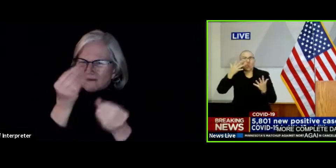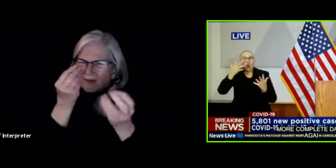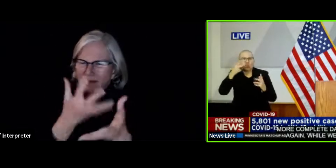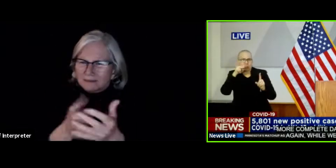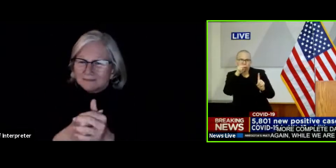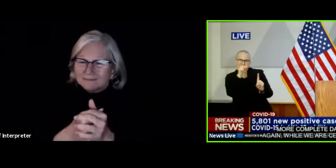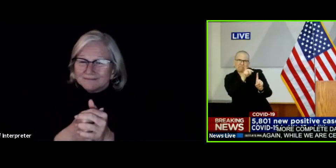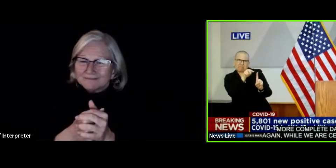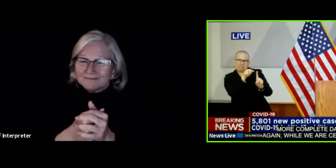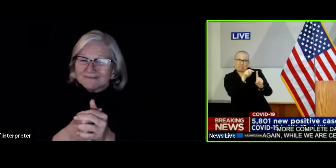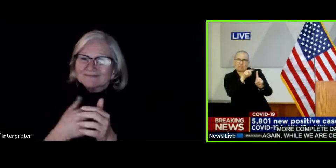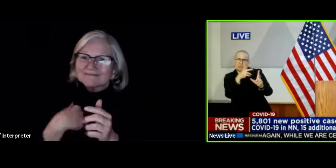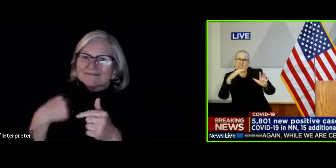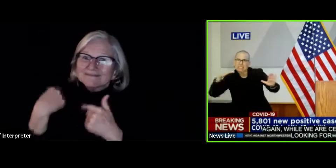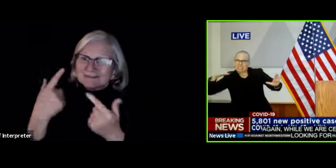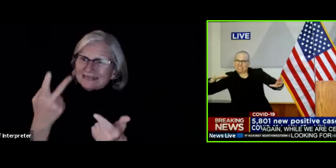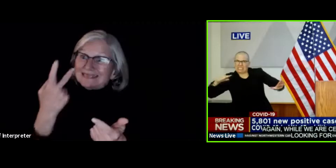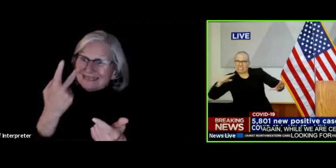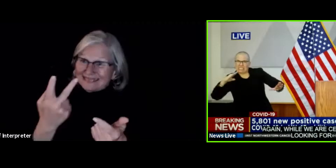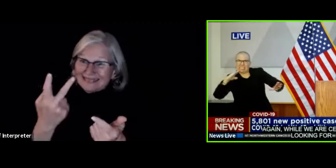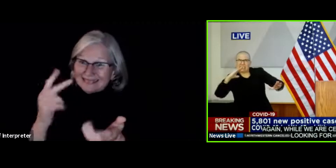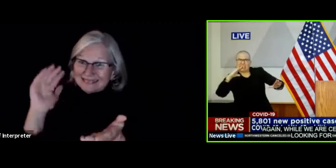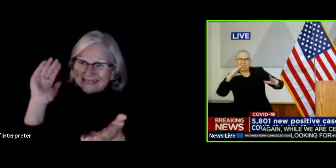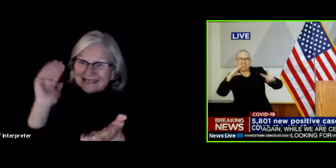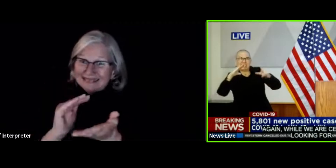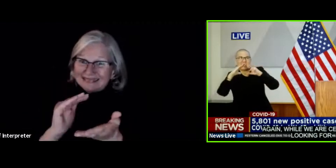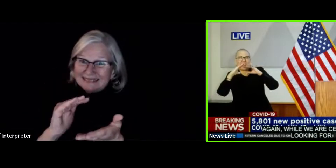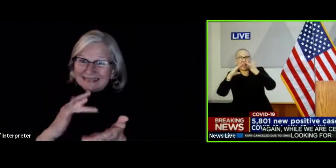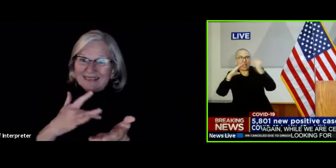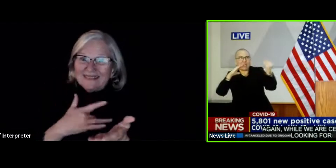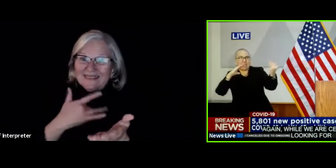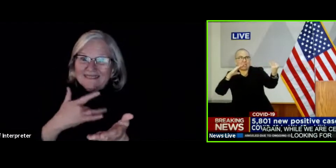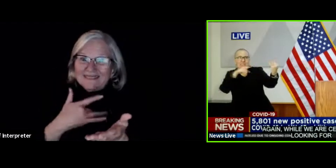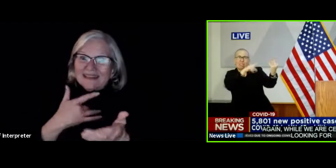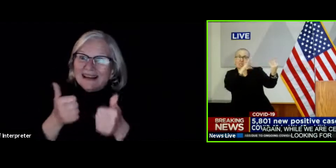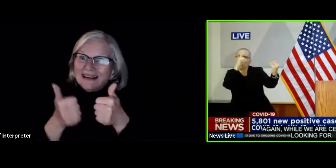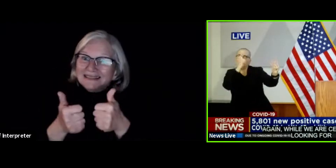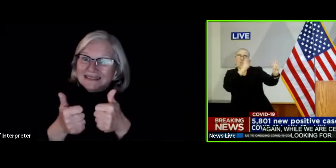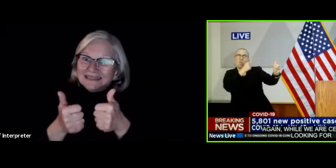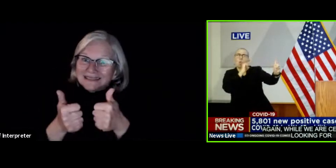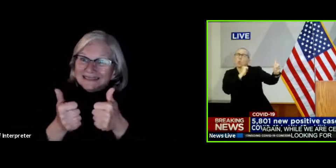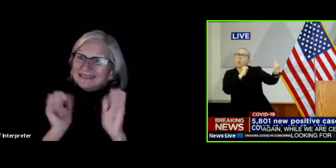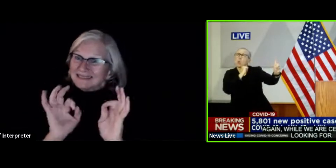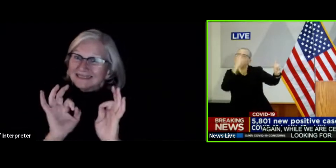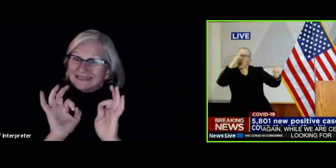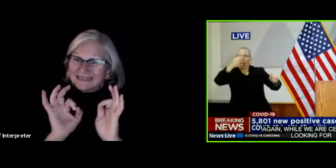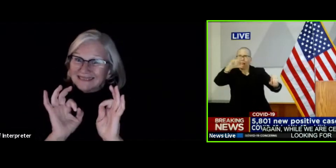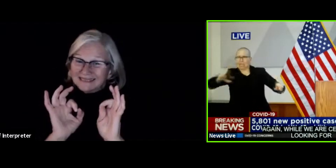COMMENTED THAT IT LOOKS PROMISING, THAT SOME OF OUR RATE OF CASE GROWTH, FOR EXAMPLE, AND TEST